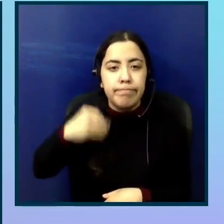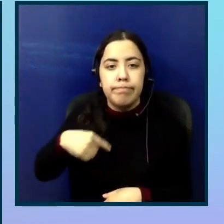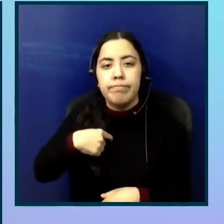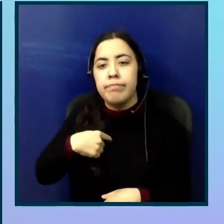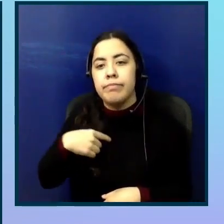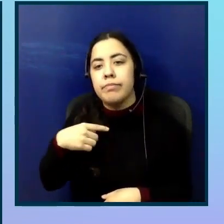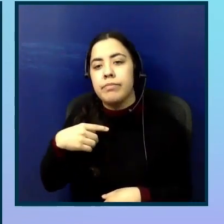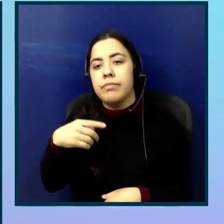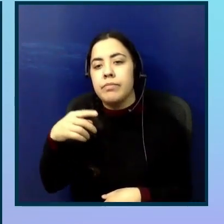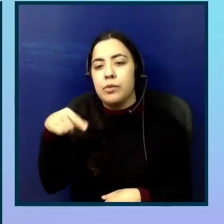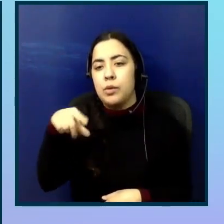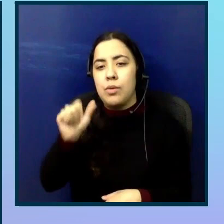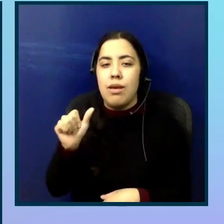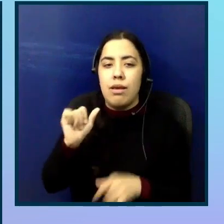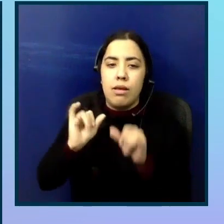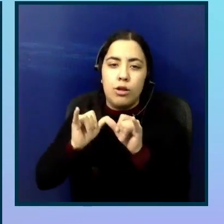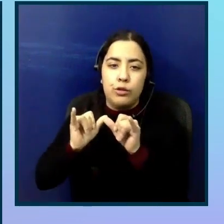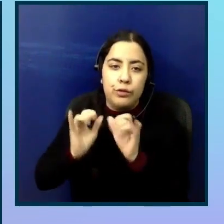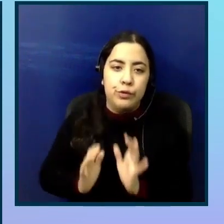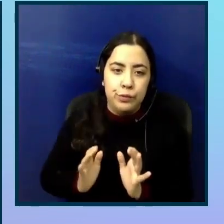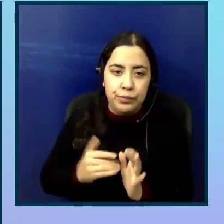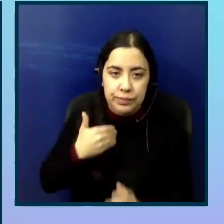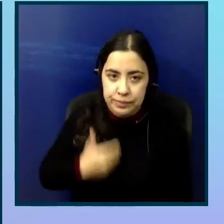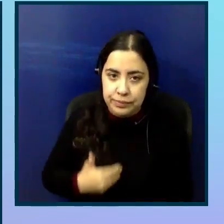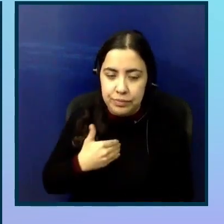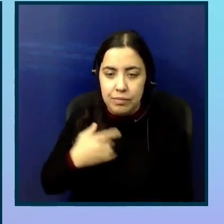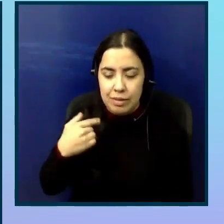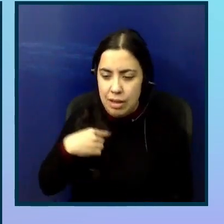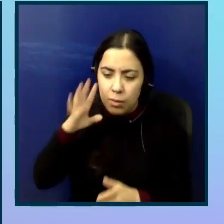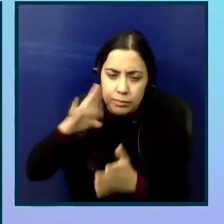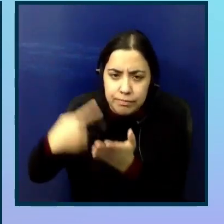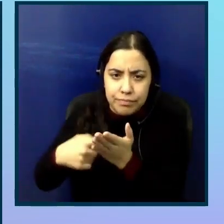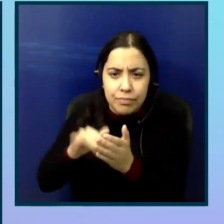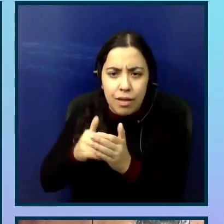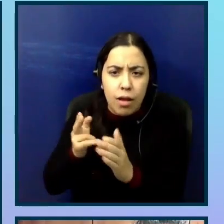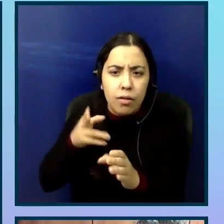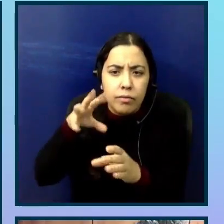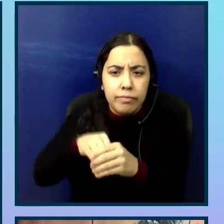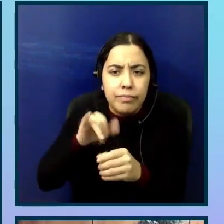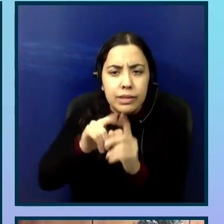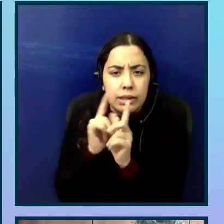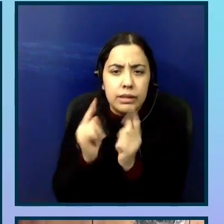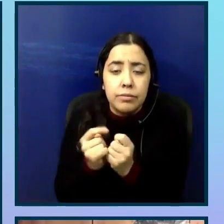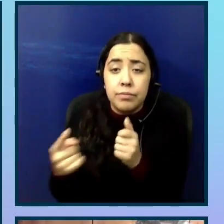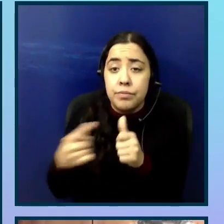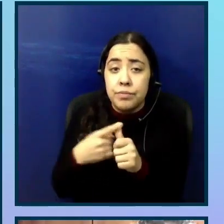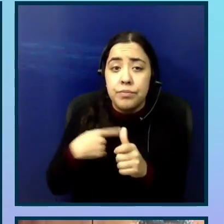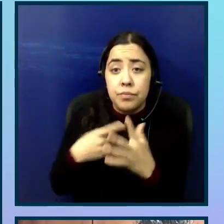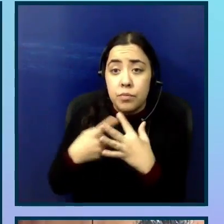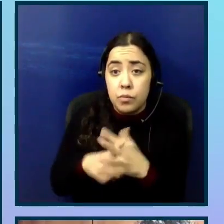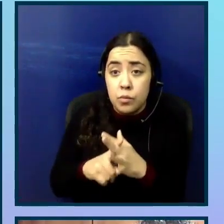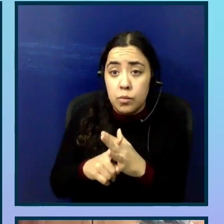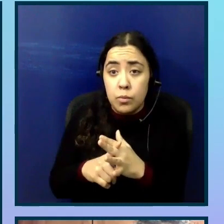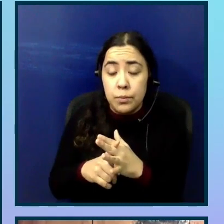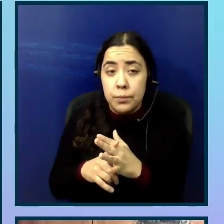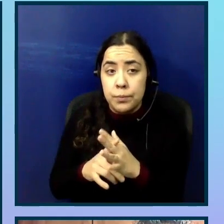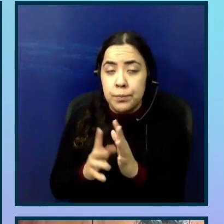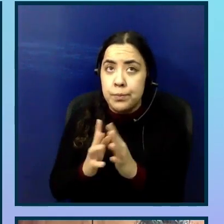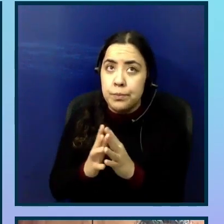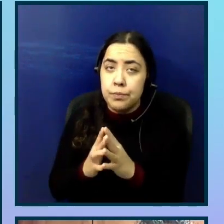to the Accessibility team. First, I started out with a internship